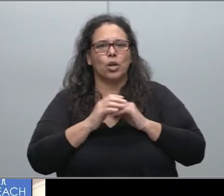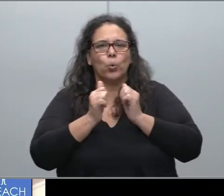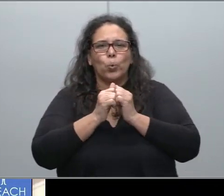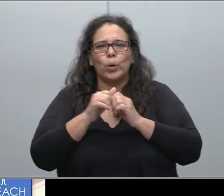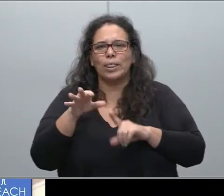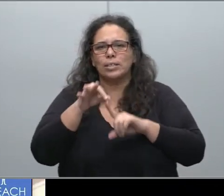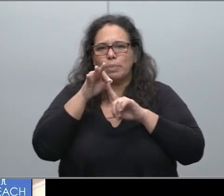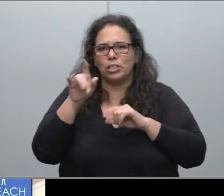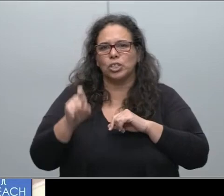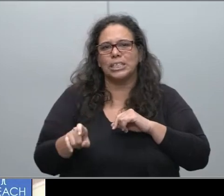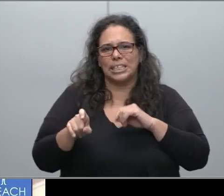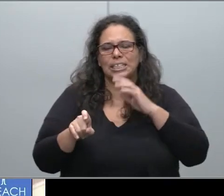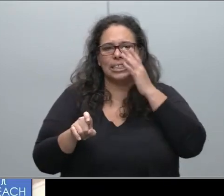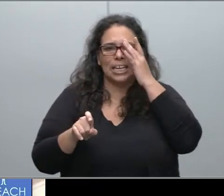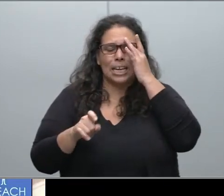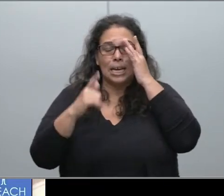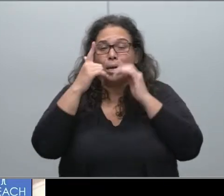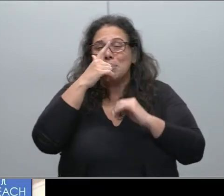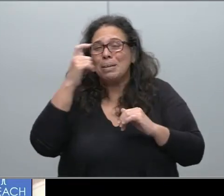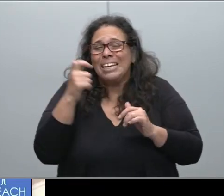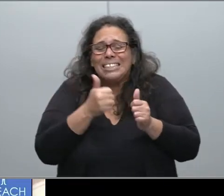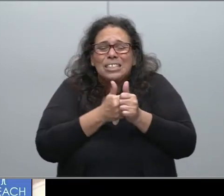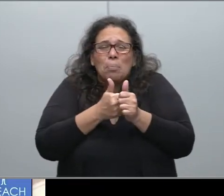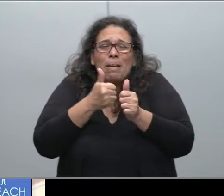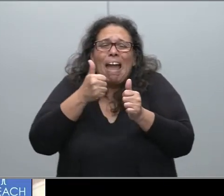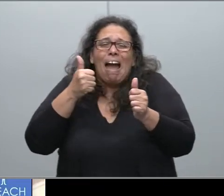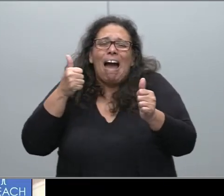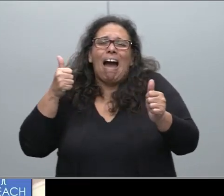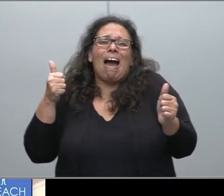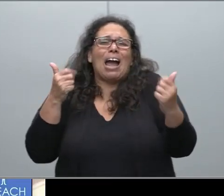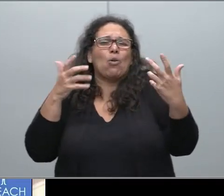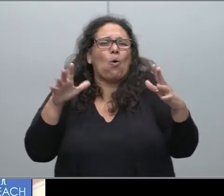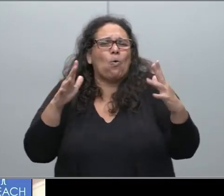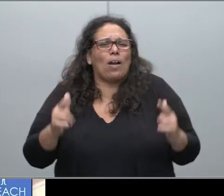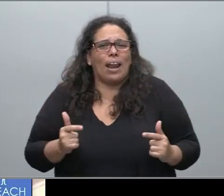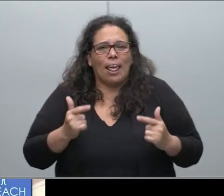to promote and strengthen learning for the kids.